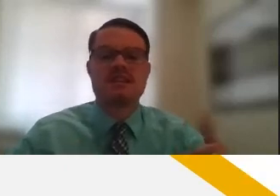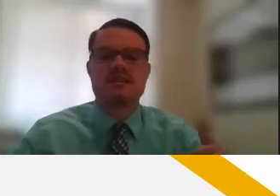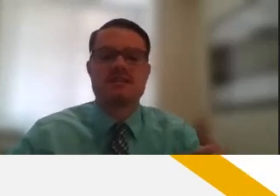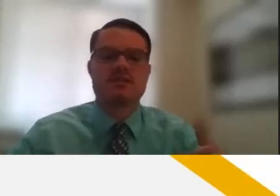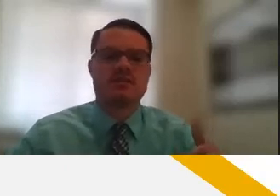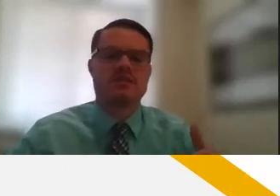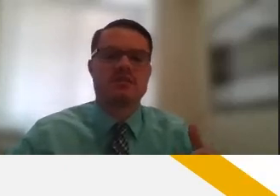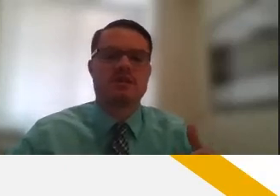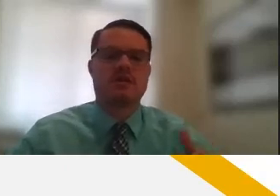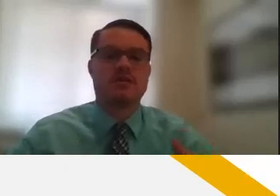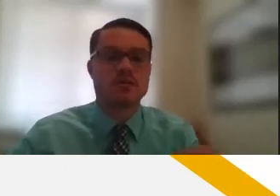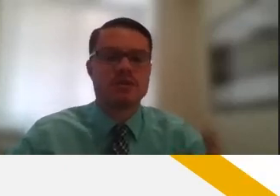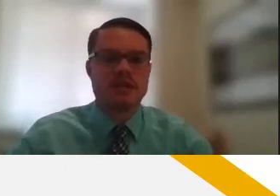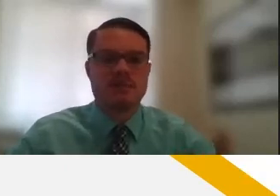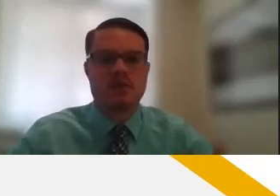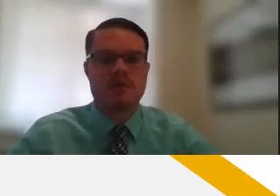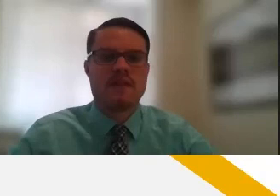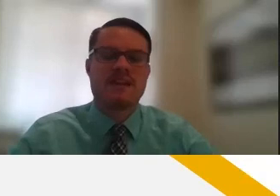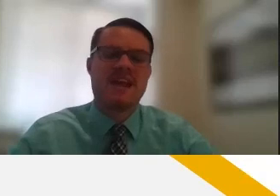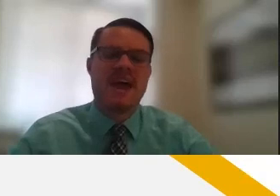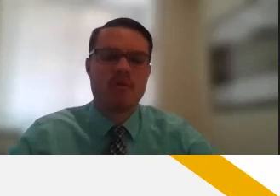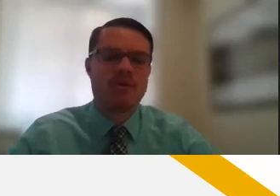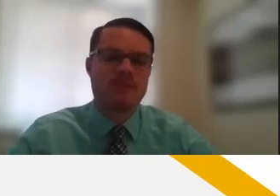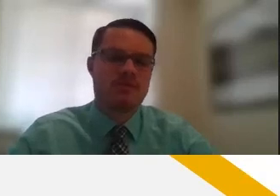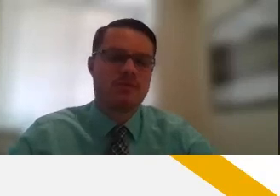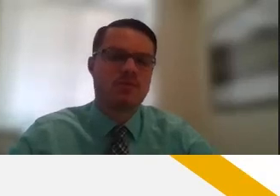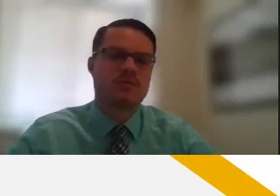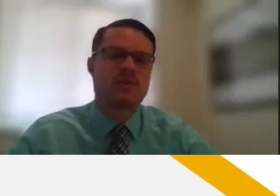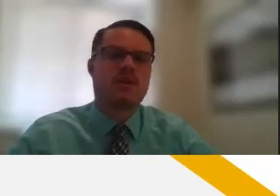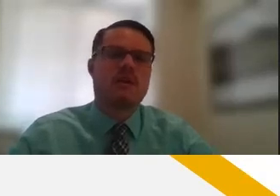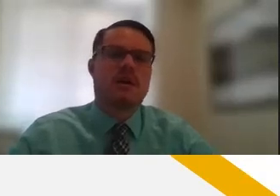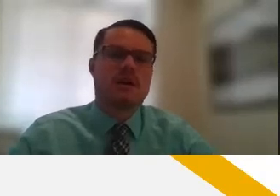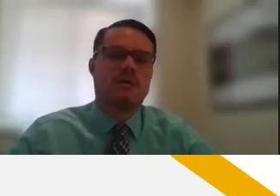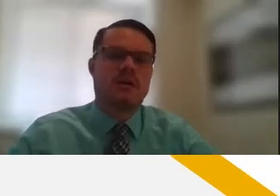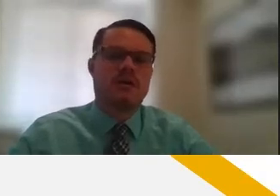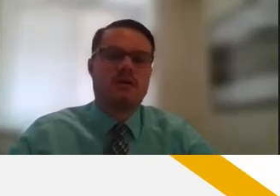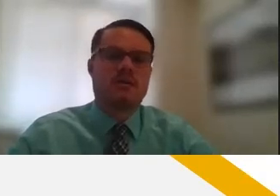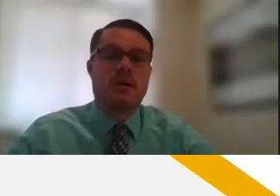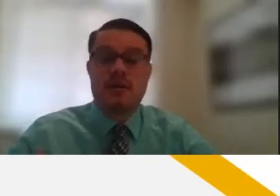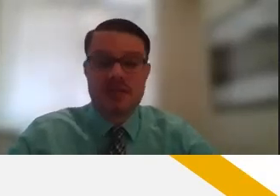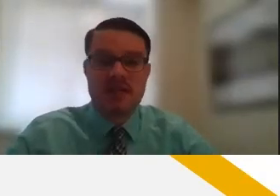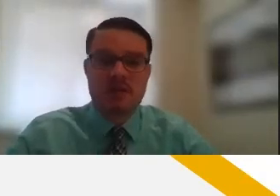to assist with reaching employment. They can help individuals in an obtaining